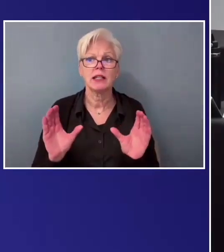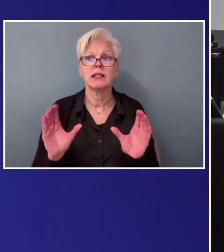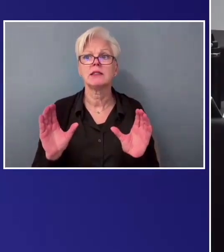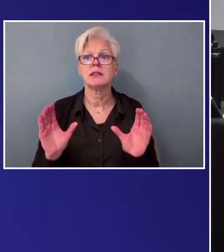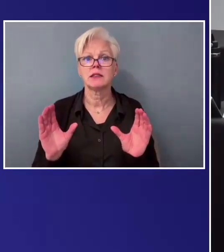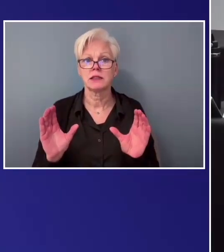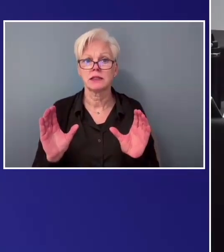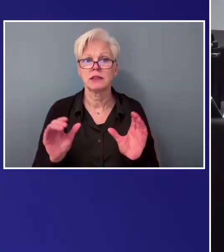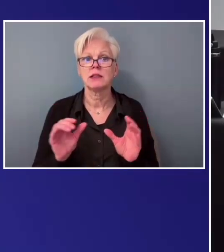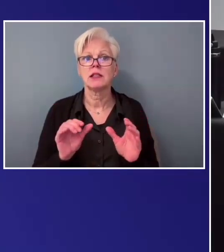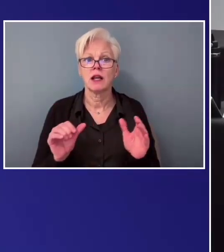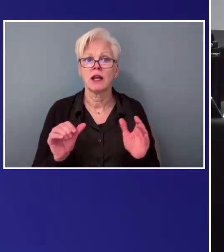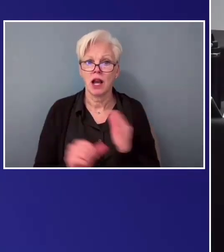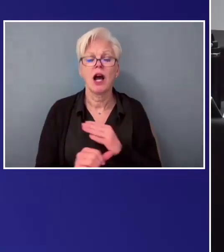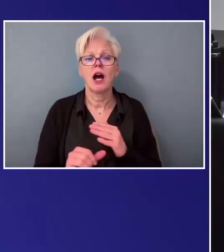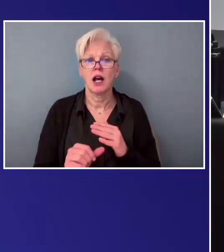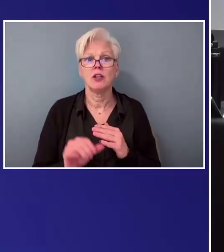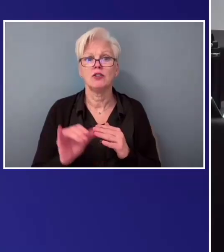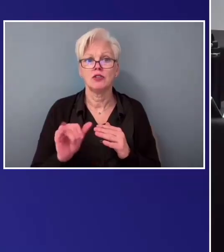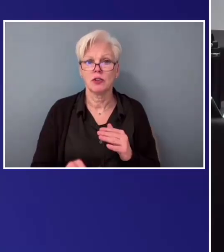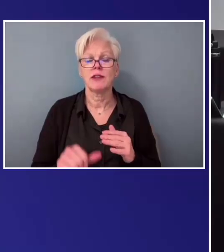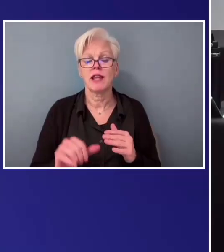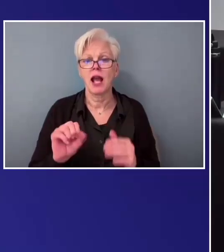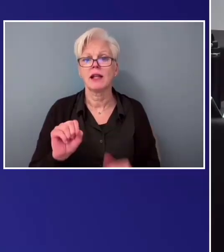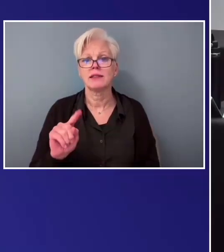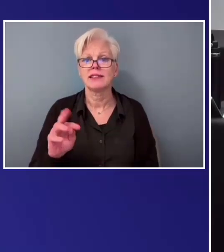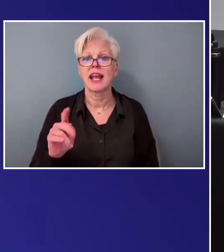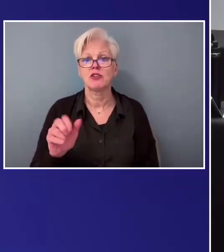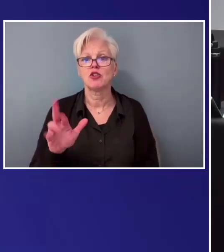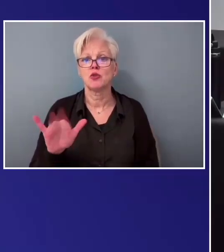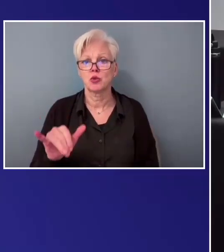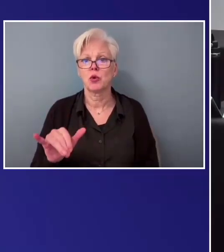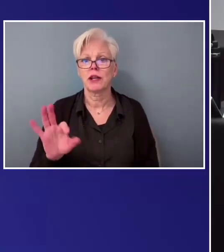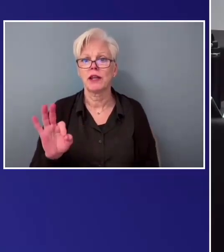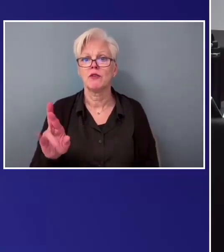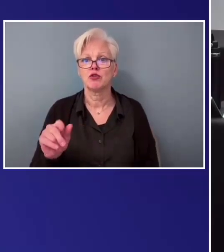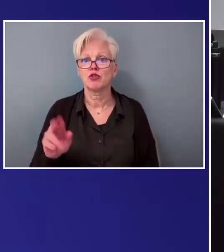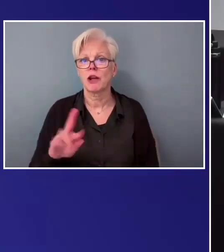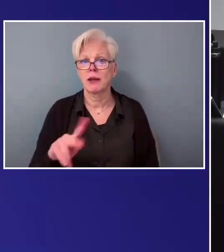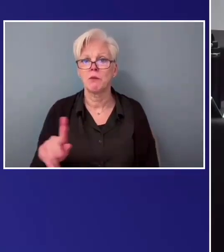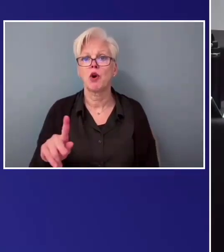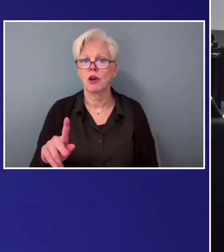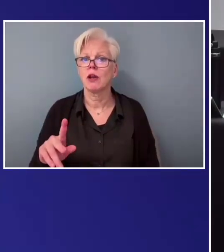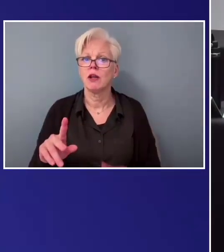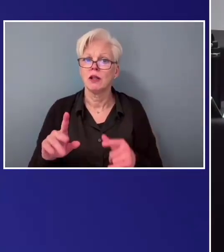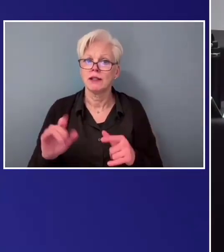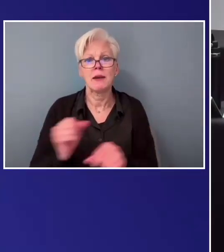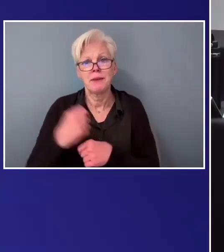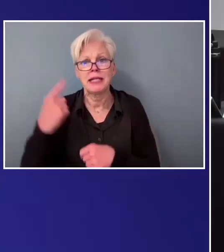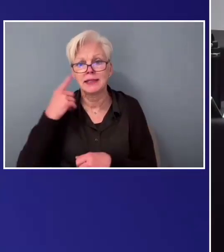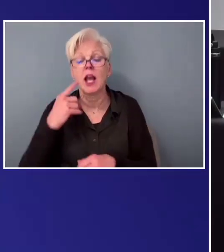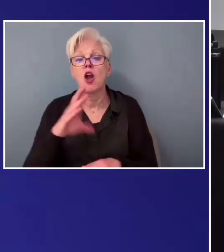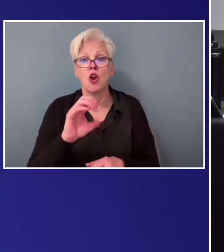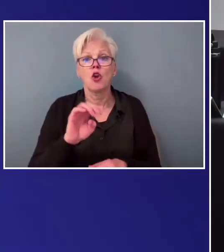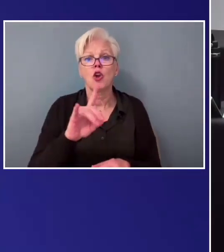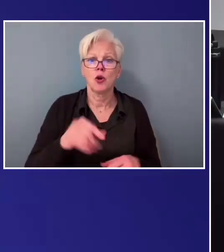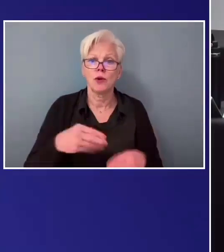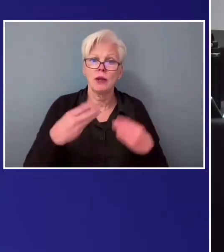under the statutory framework made the most sense. Cody will give some explanation of, of -- sort of what, what the data showed